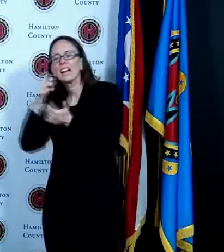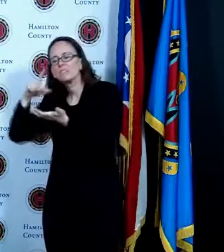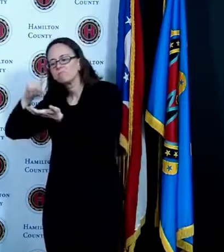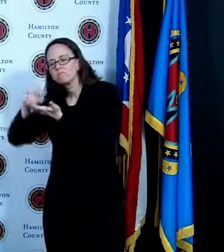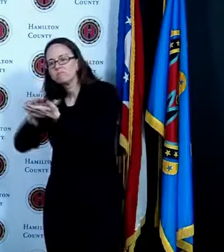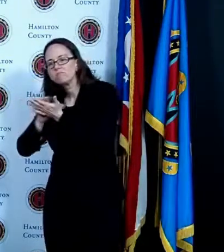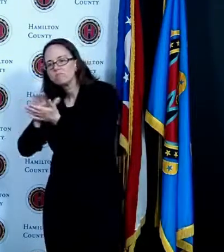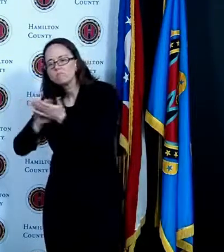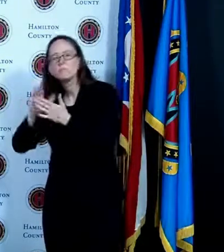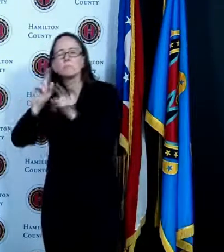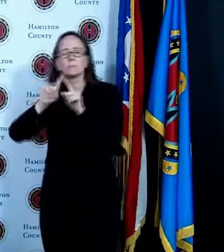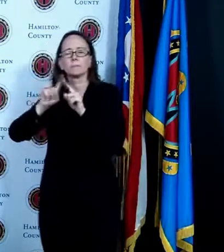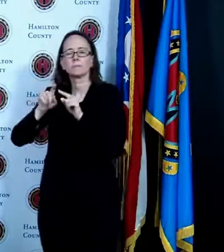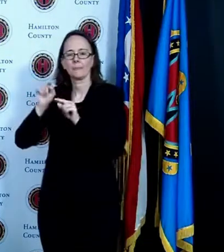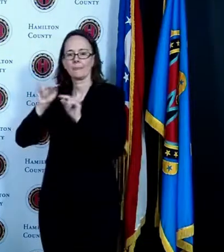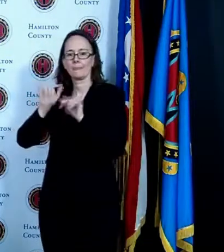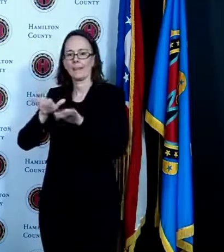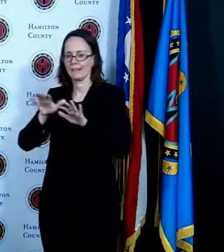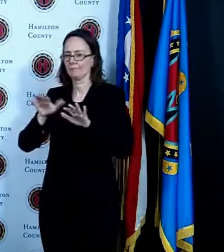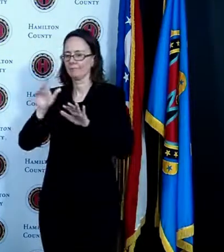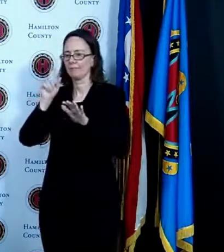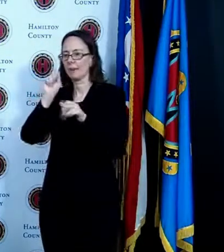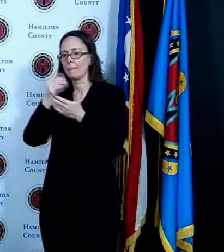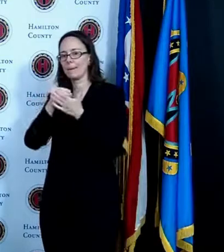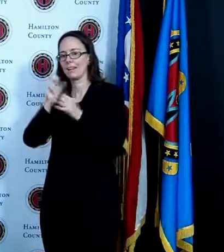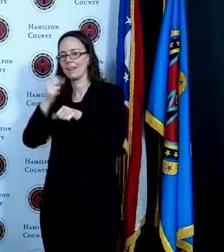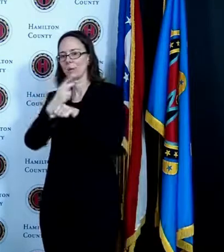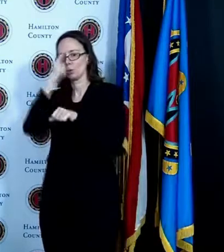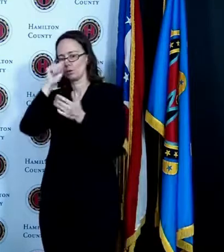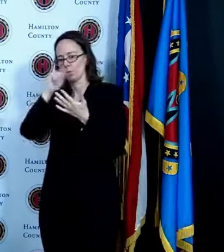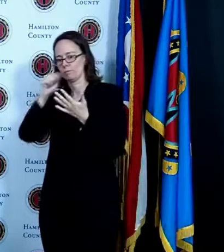we have issued related to the overdose crisis in our community